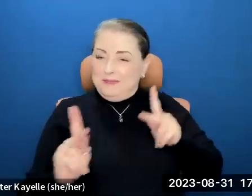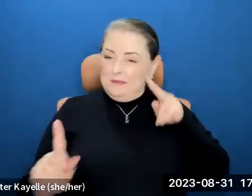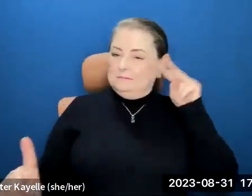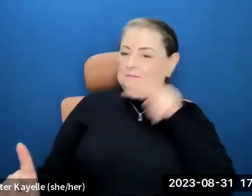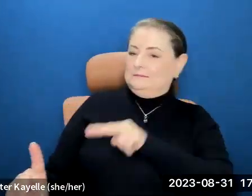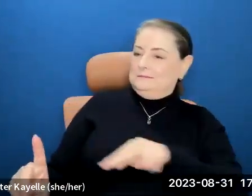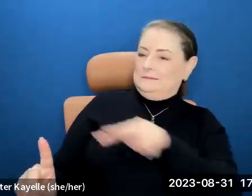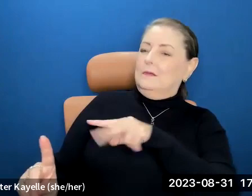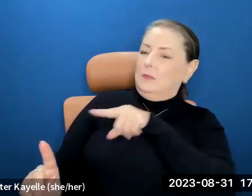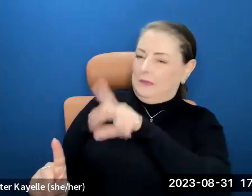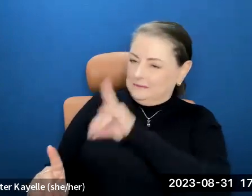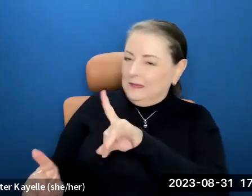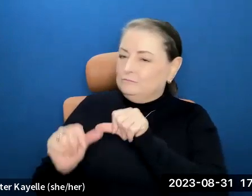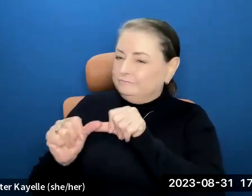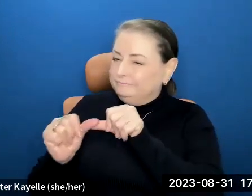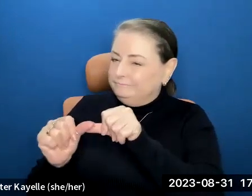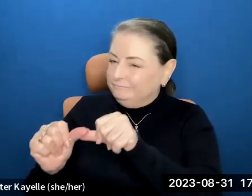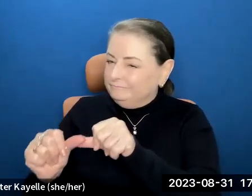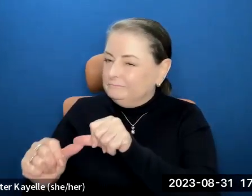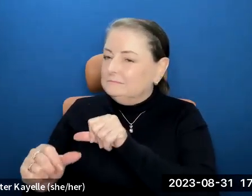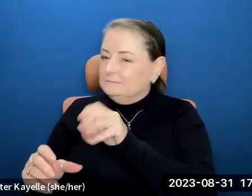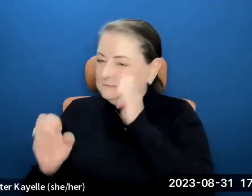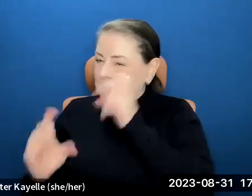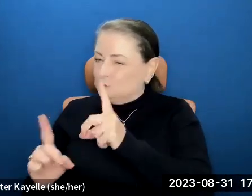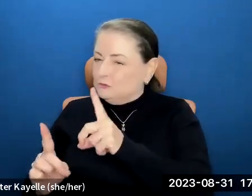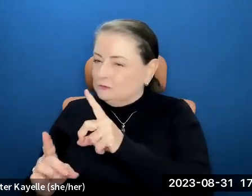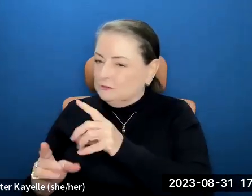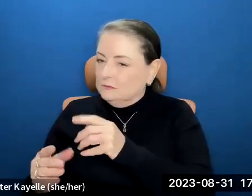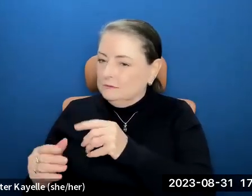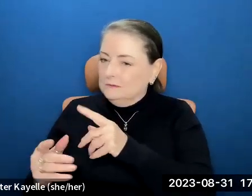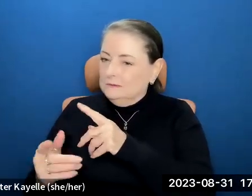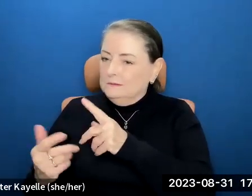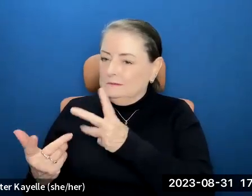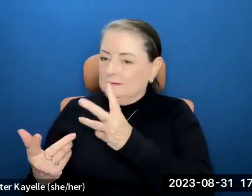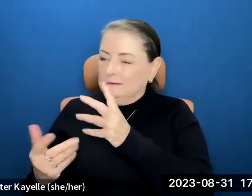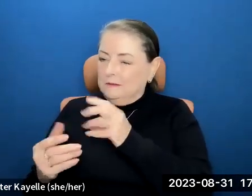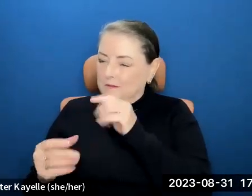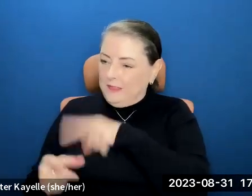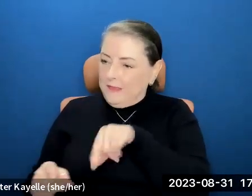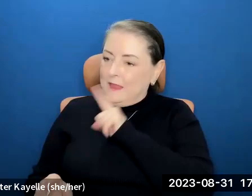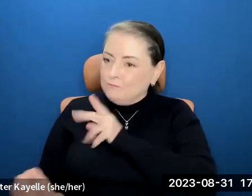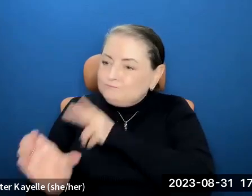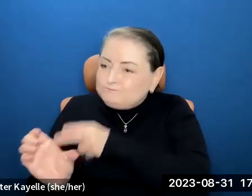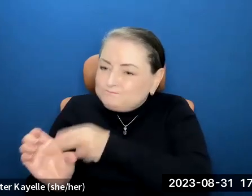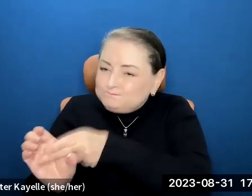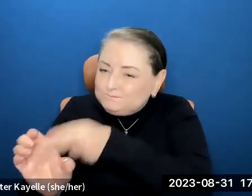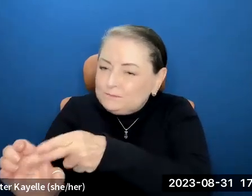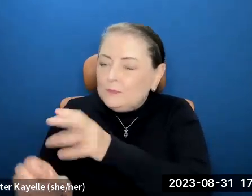engaged in professional practice are engaging in continuing education to make their practice more